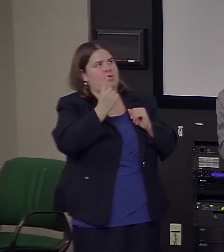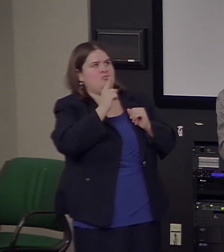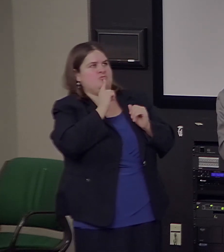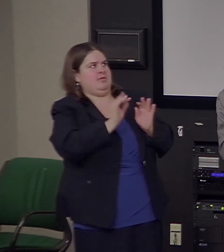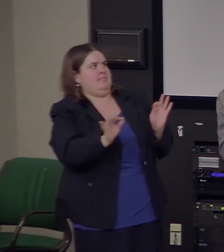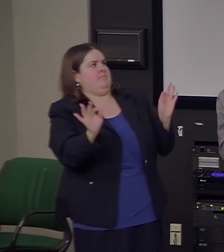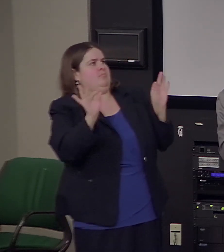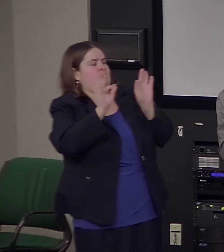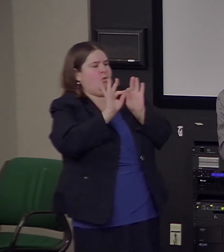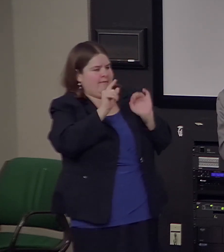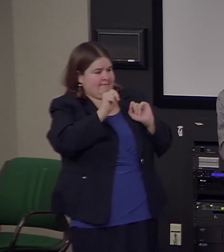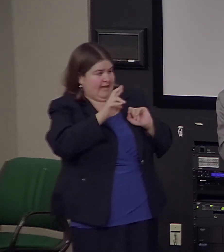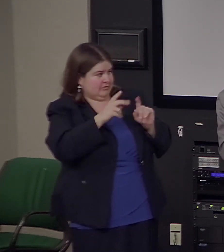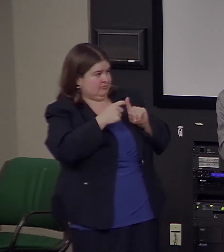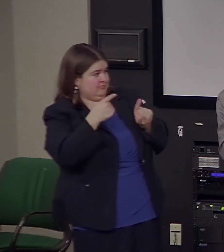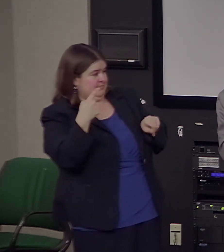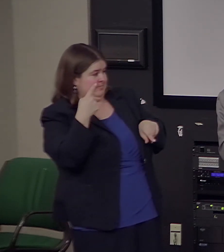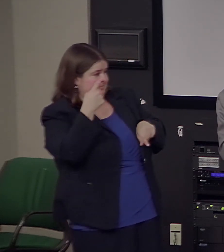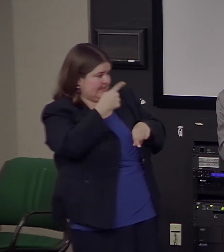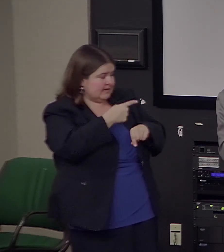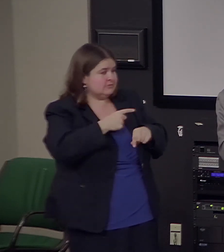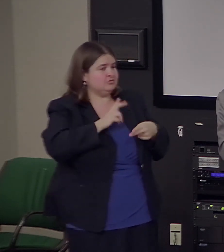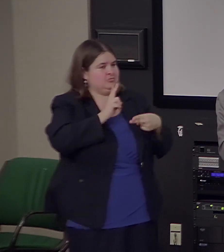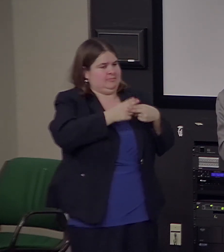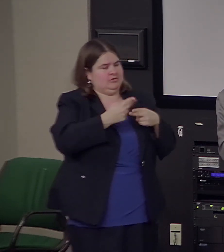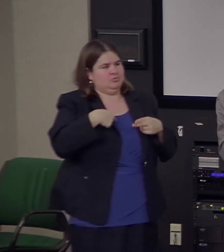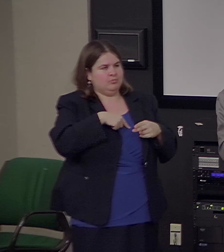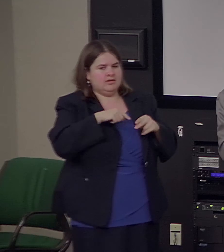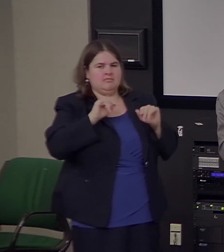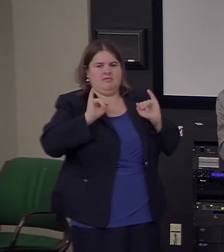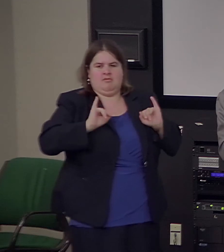is we can gain insight into the impact of neglect.